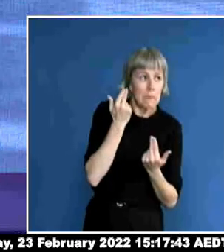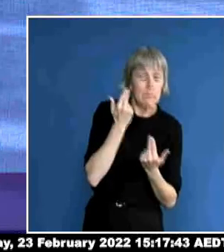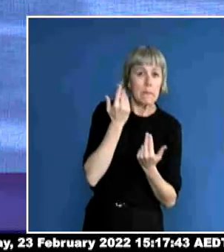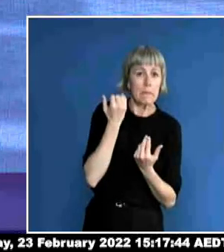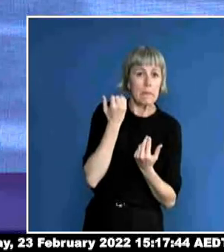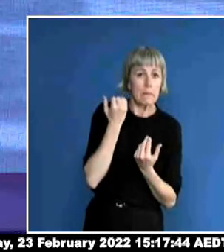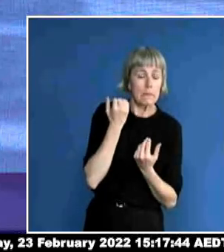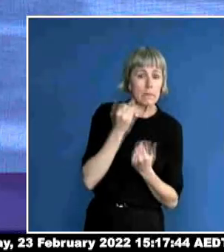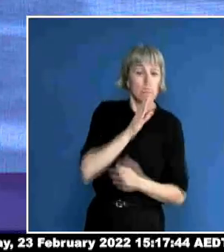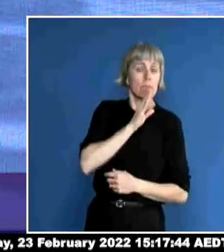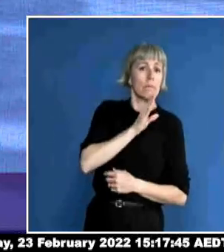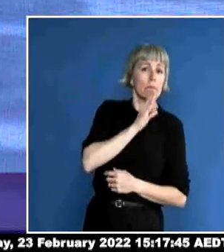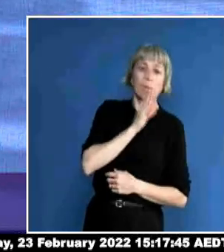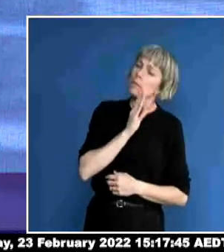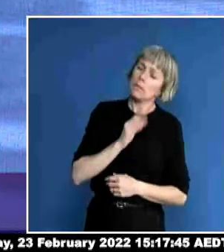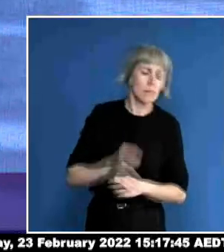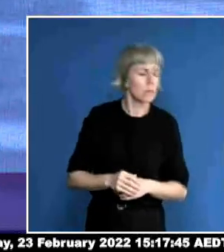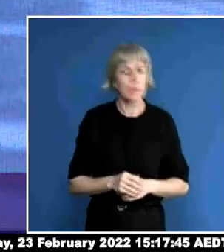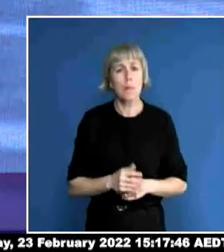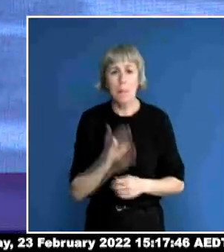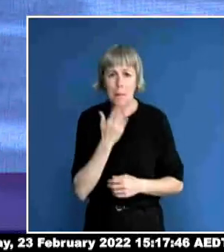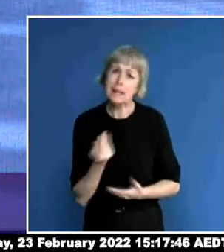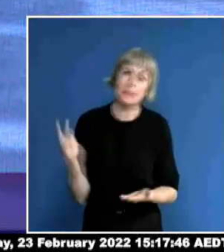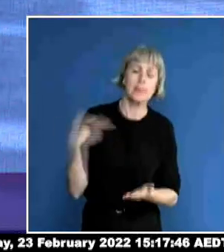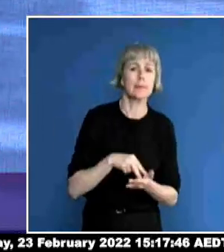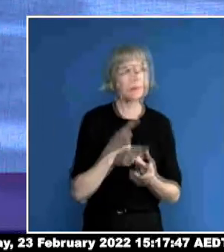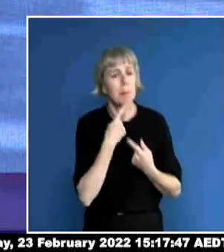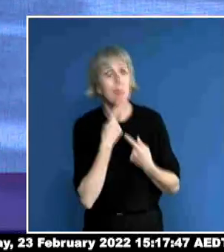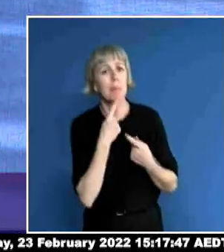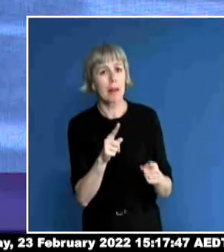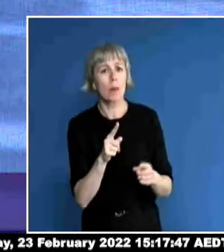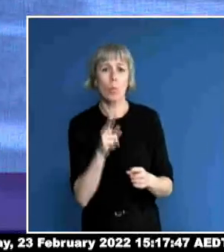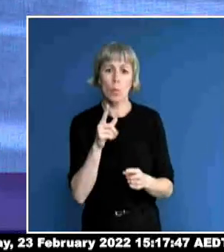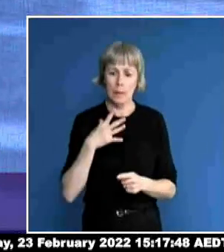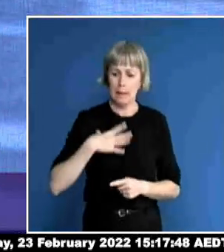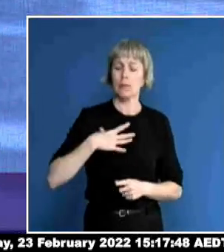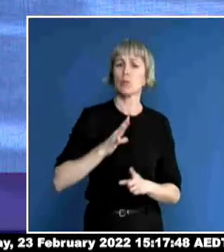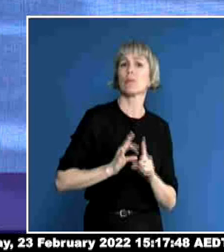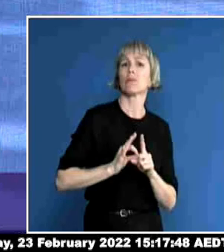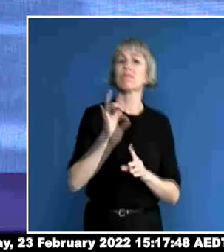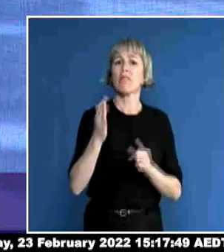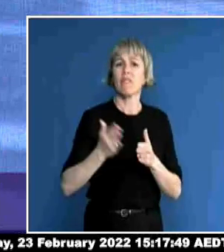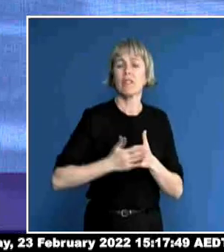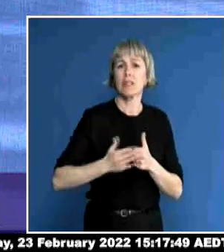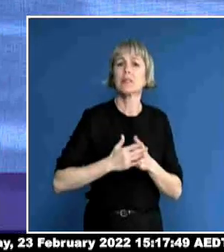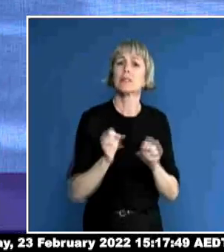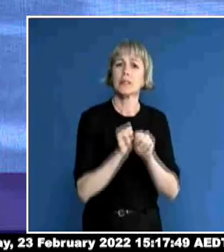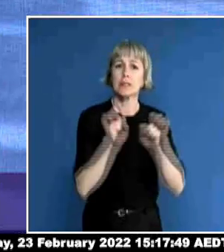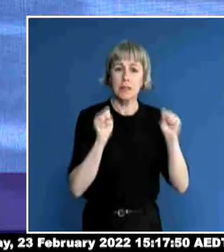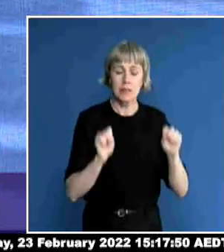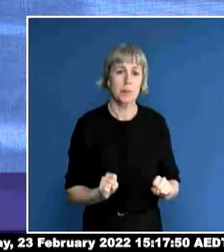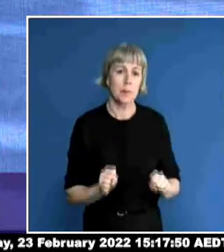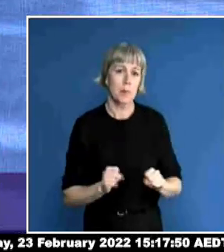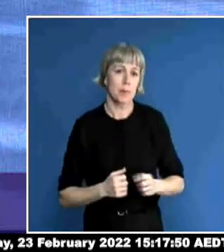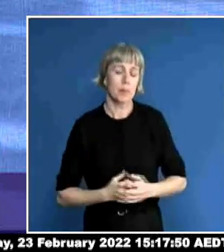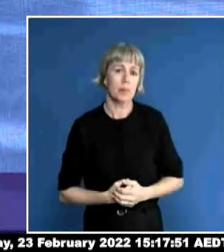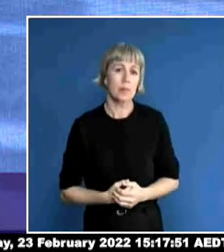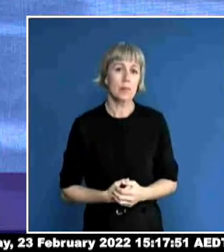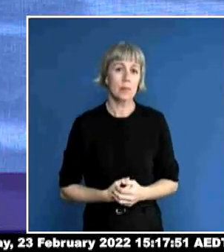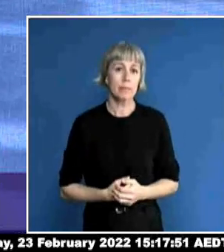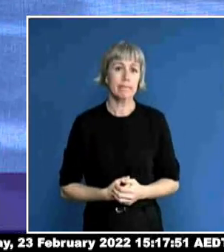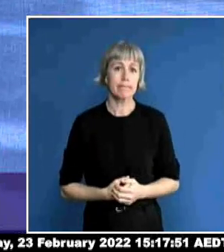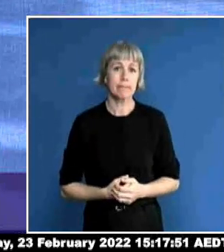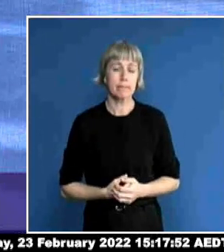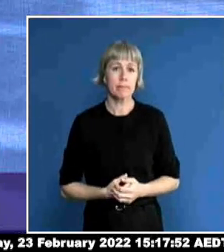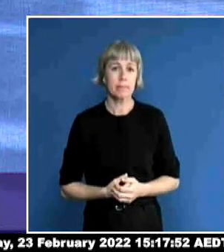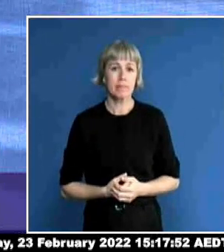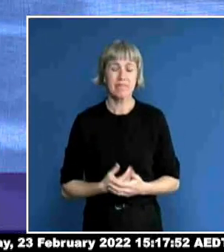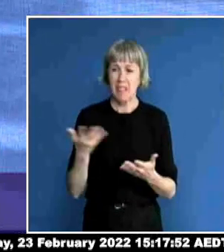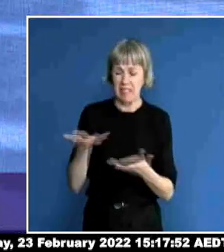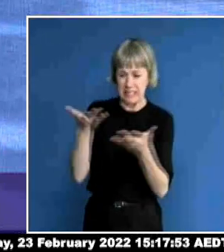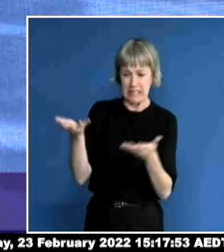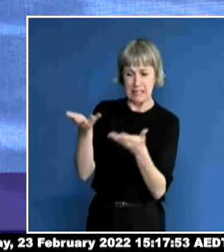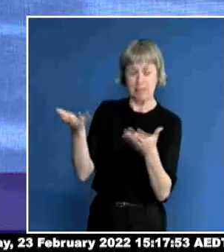And it's about all these government agencies, job providers, companies all coming